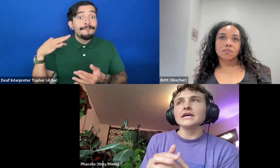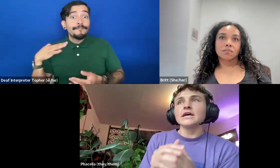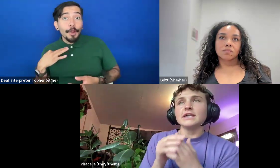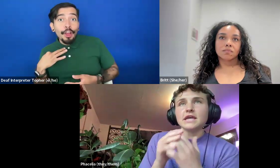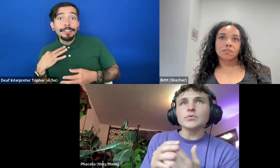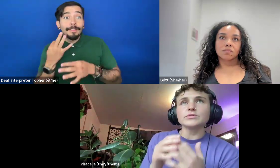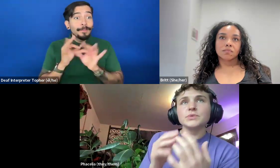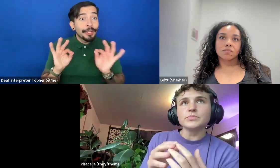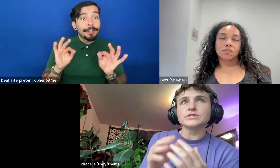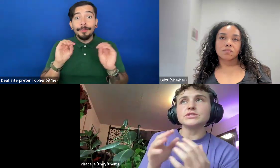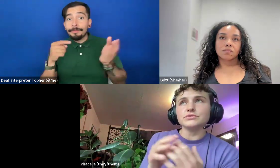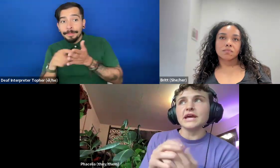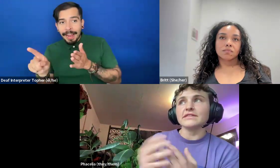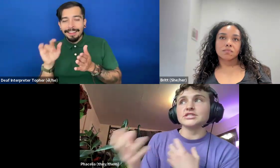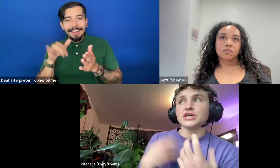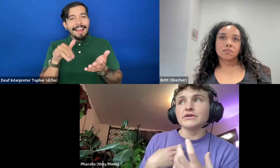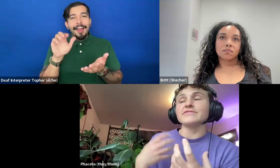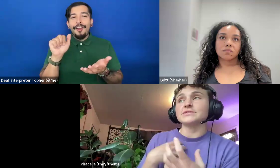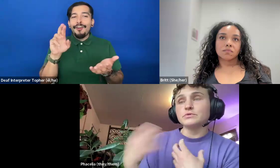that enables people to do care that's generative,